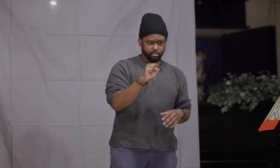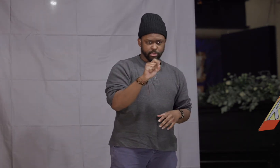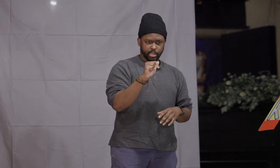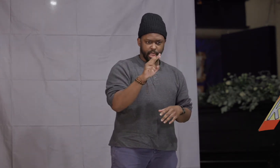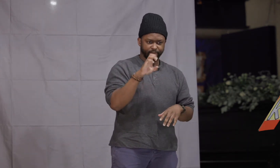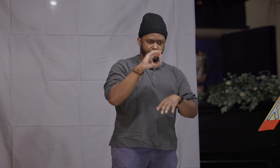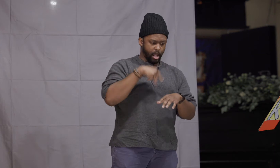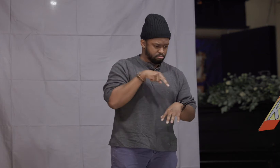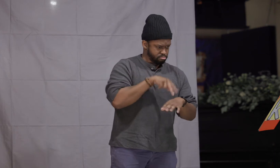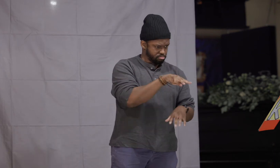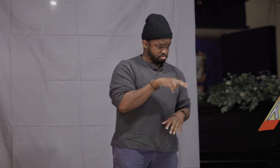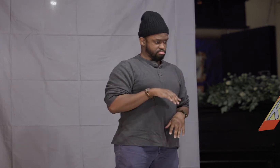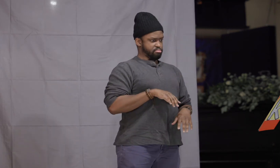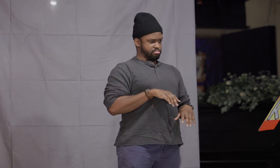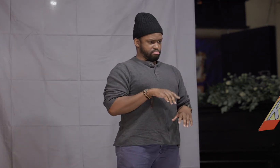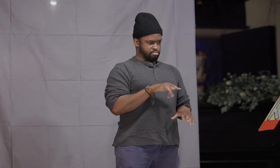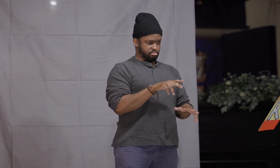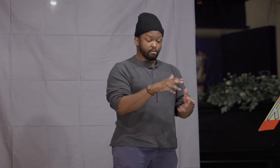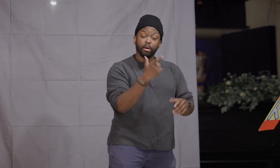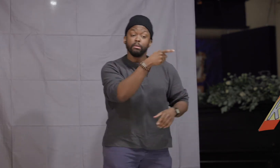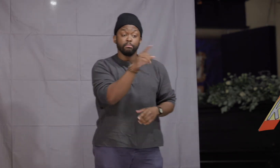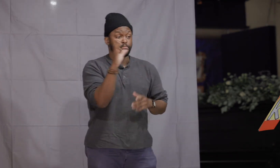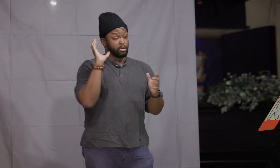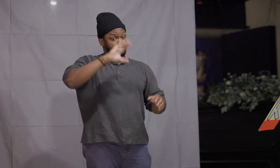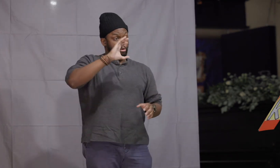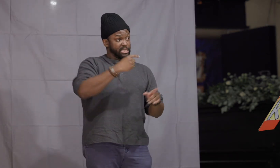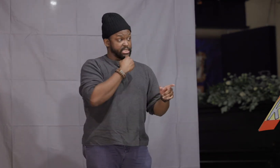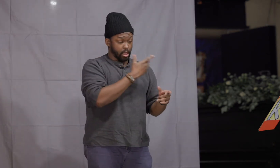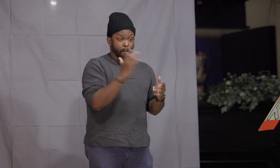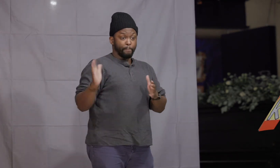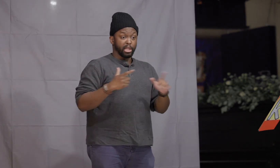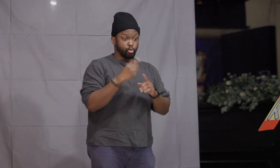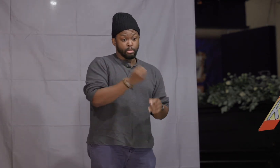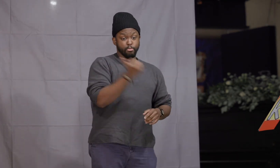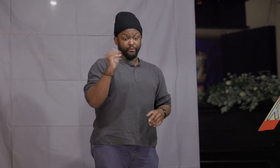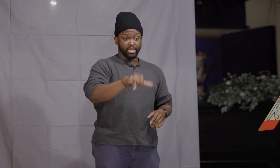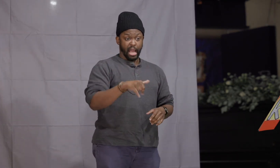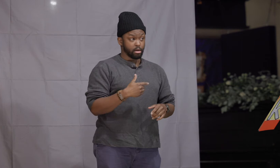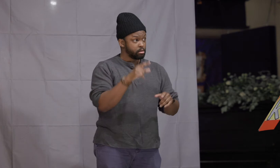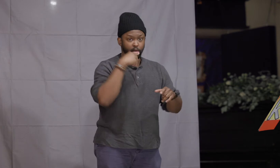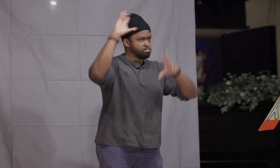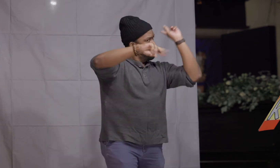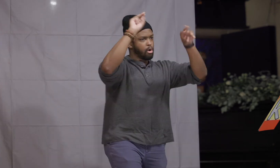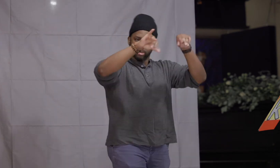Later we stopped at a historical marker called a slave auction block. Some people in the community wanted it removed,